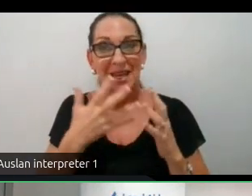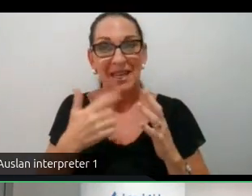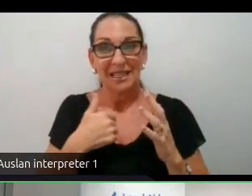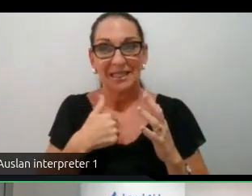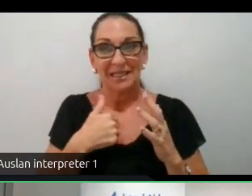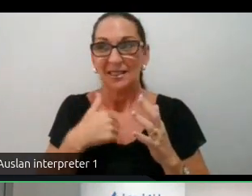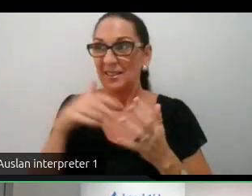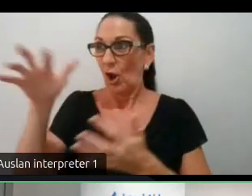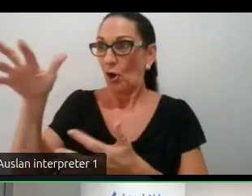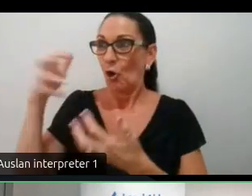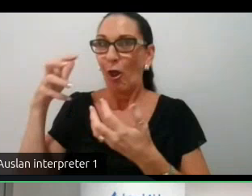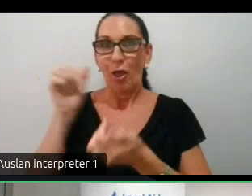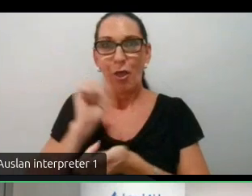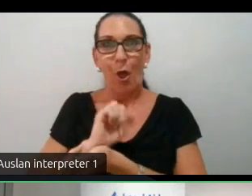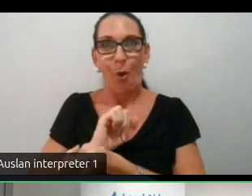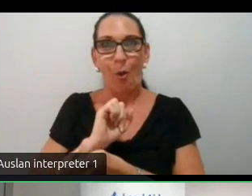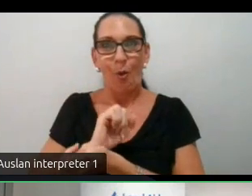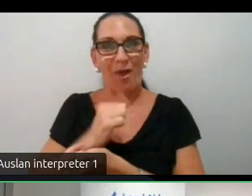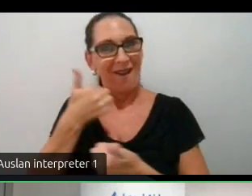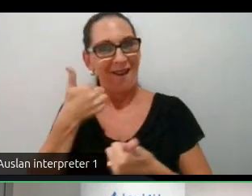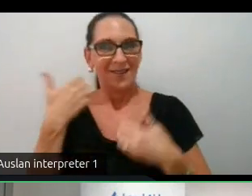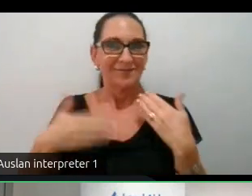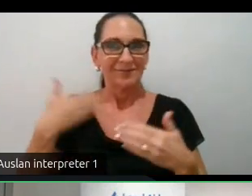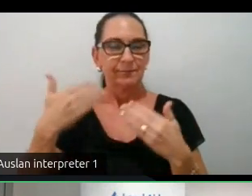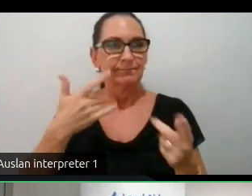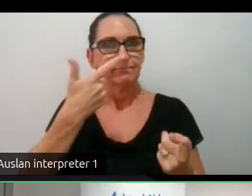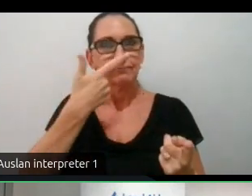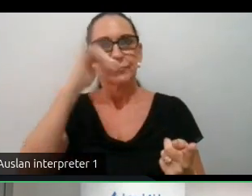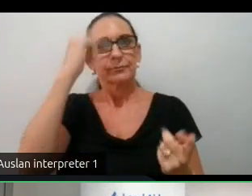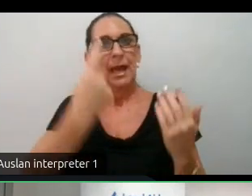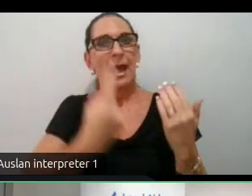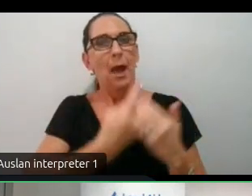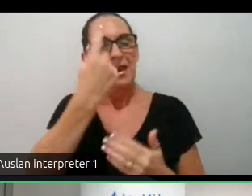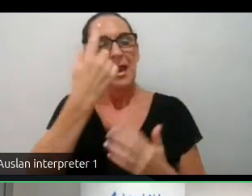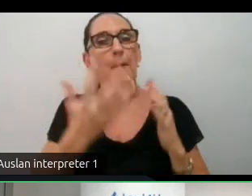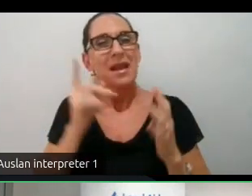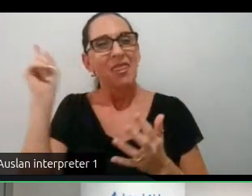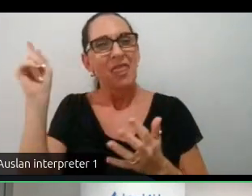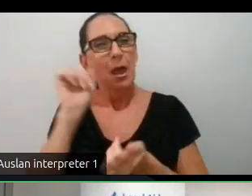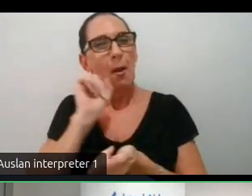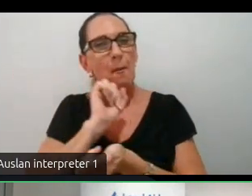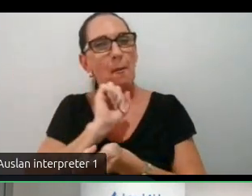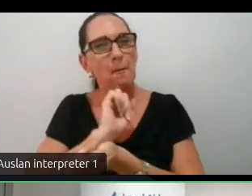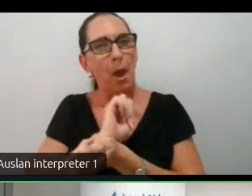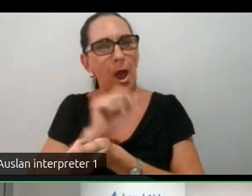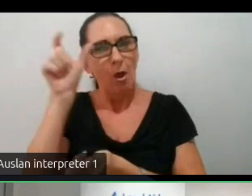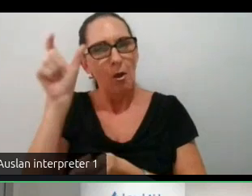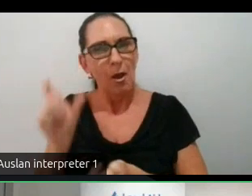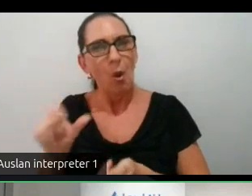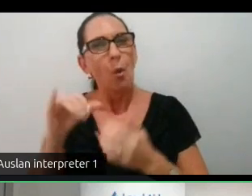when you got the loan. and the bank or the lender is required to give you some sort of a variation